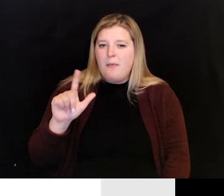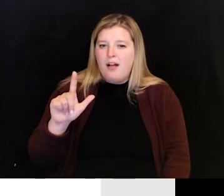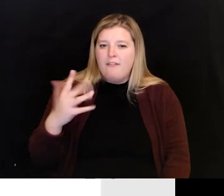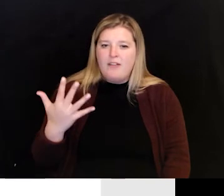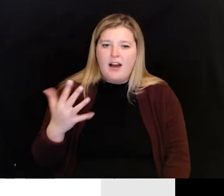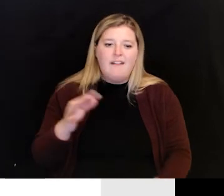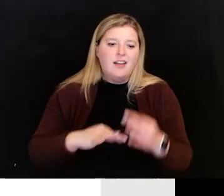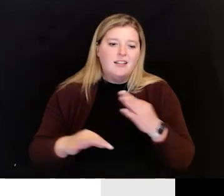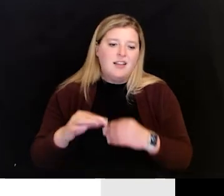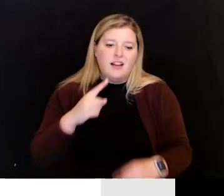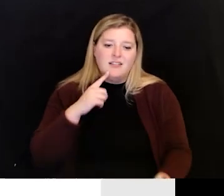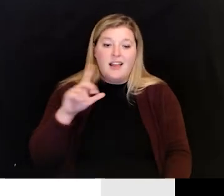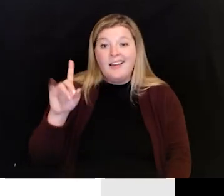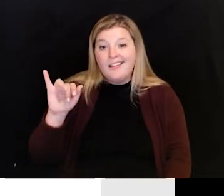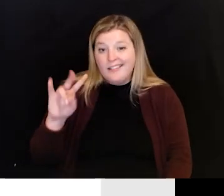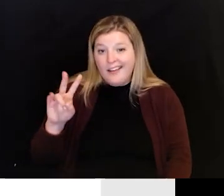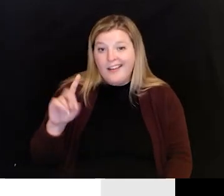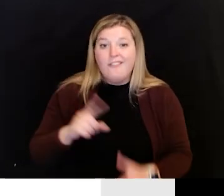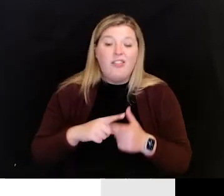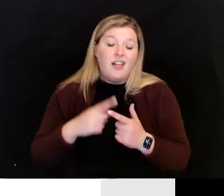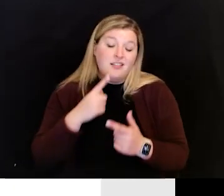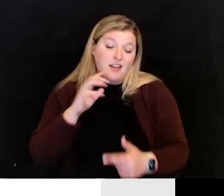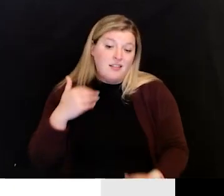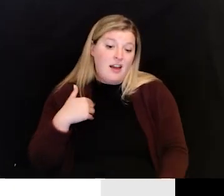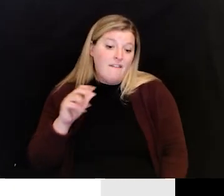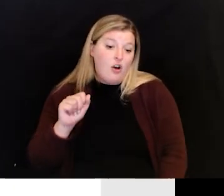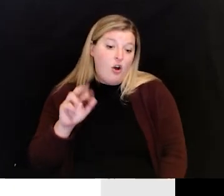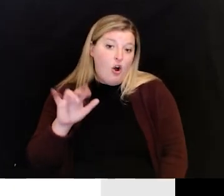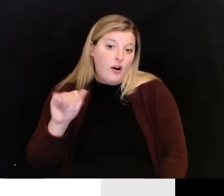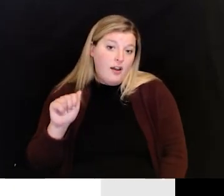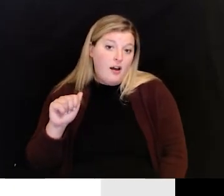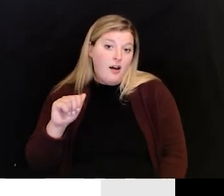and saying it has an ARIA role of button.